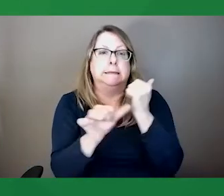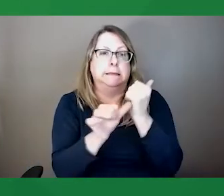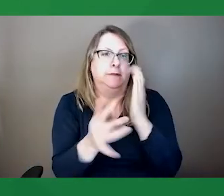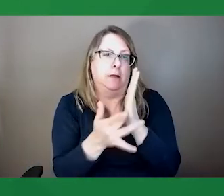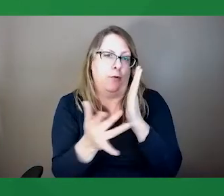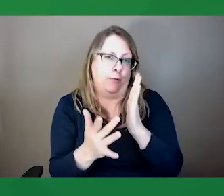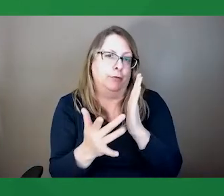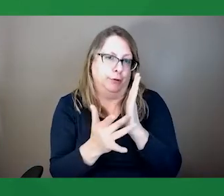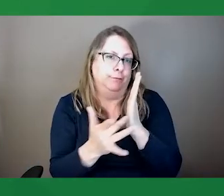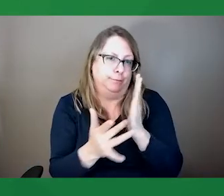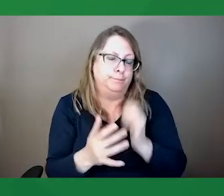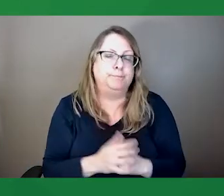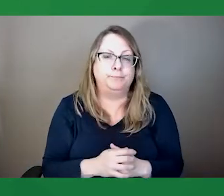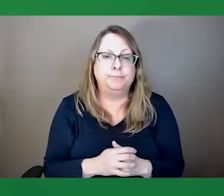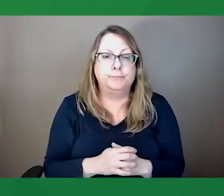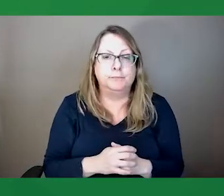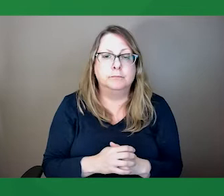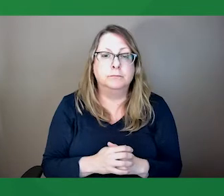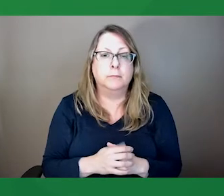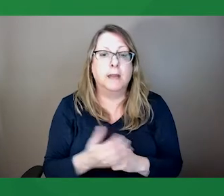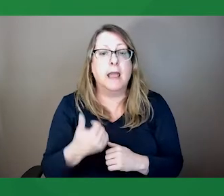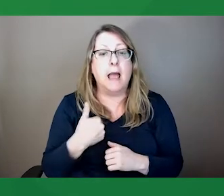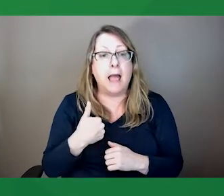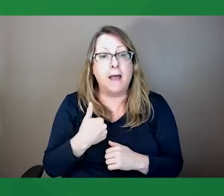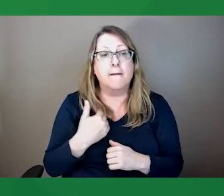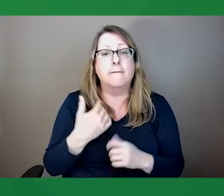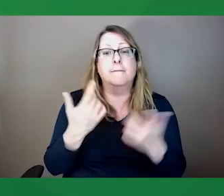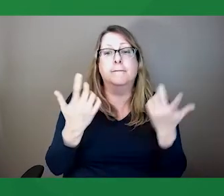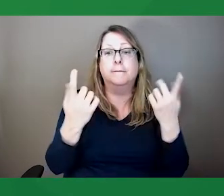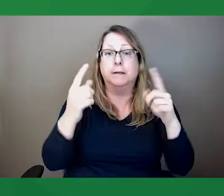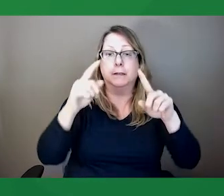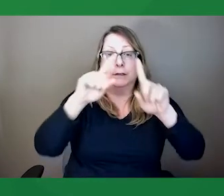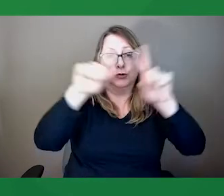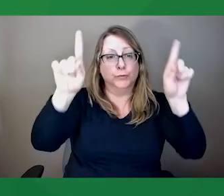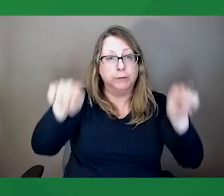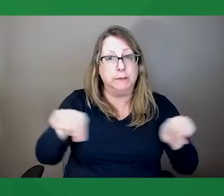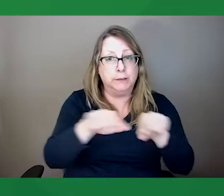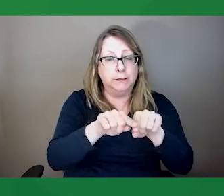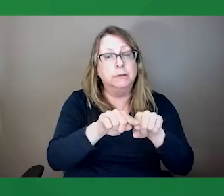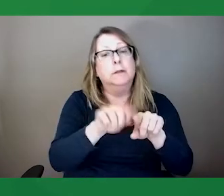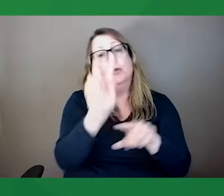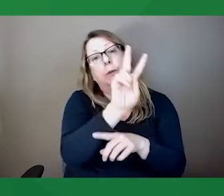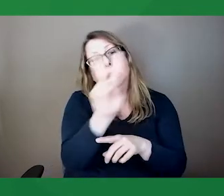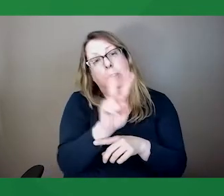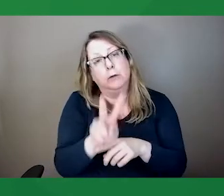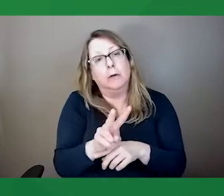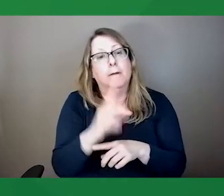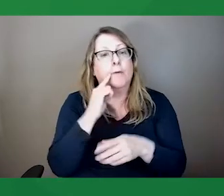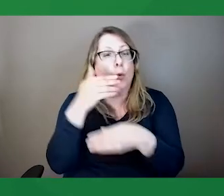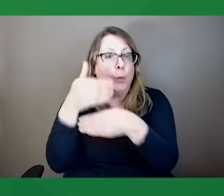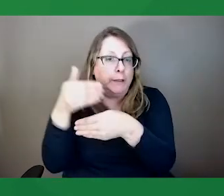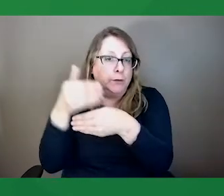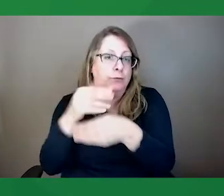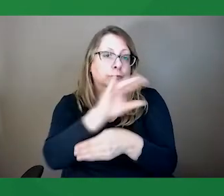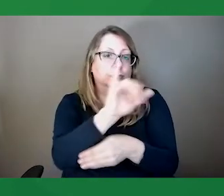Now in here, I do have a screen reader for the Windows operating system which is just (insignificant) is free. You can download it.